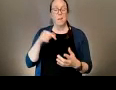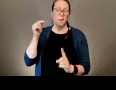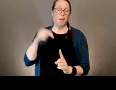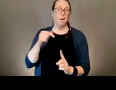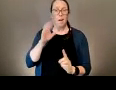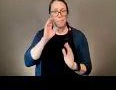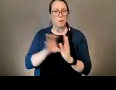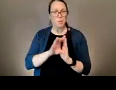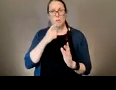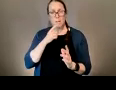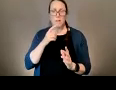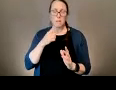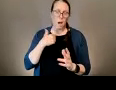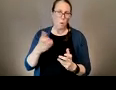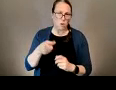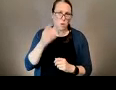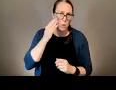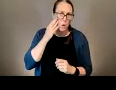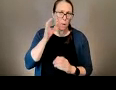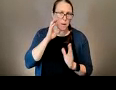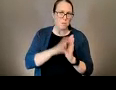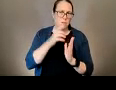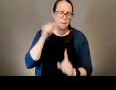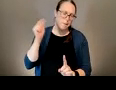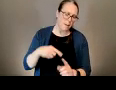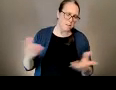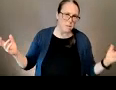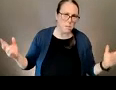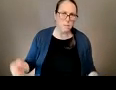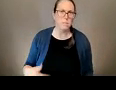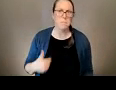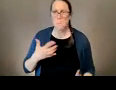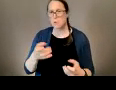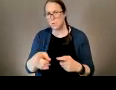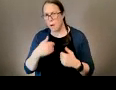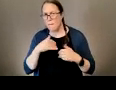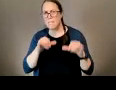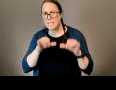I just want you to know that this is the image. And I want you to have the same understanding of what I've typed up here.